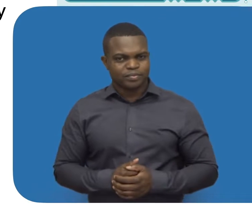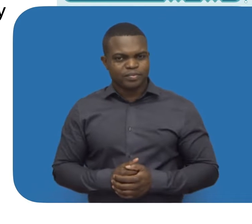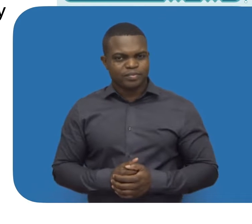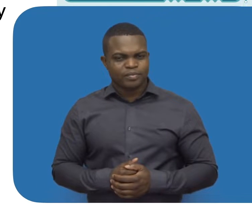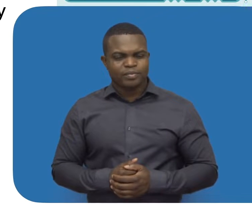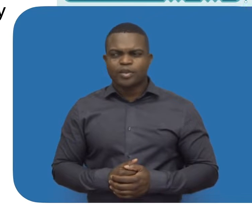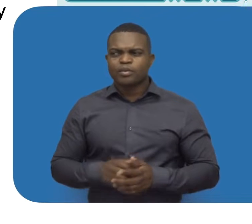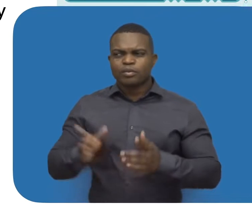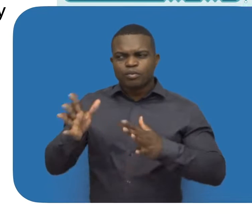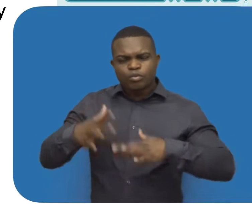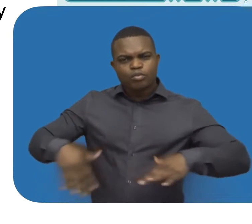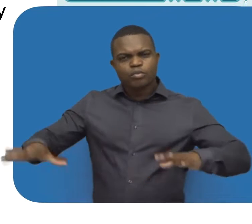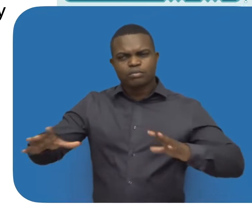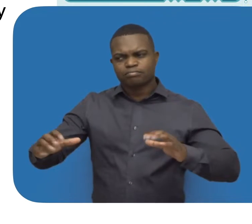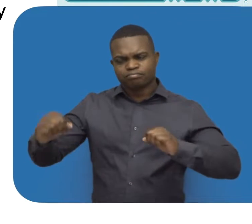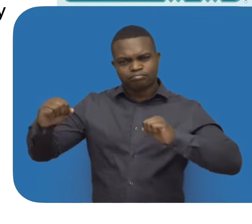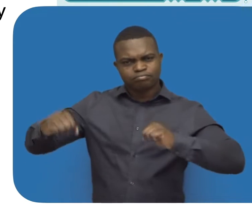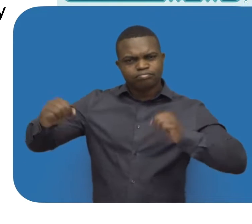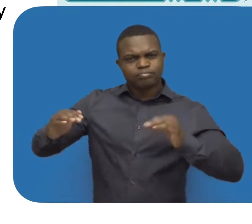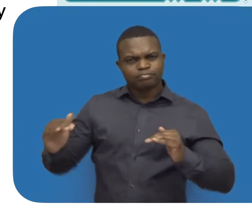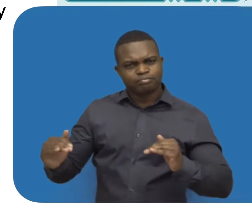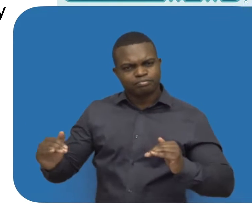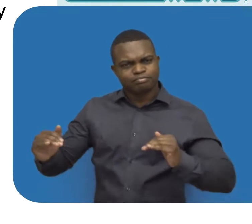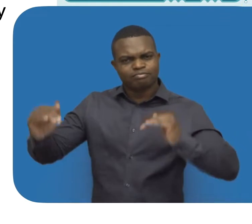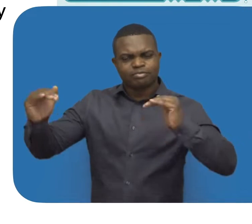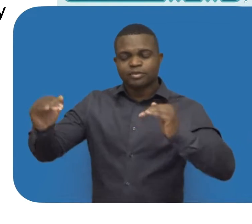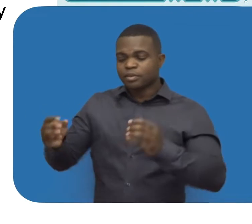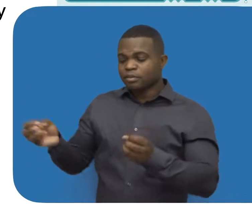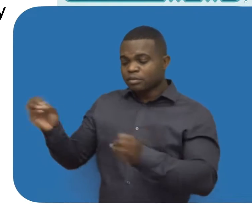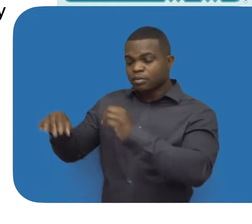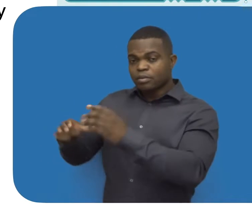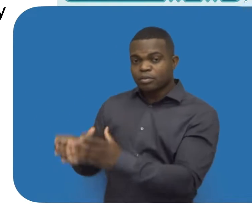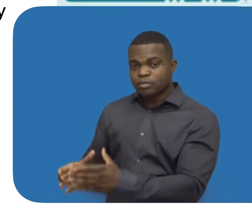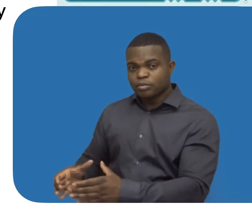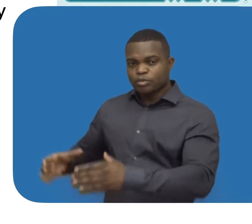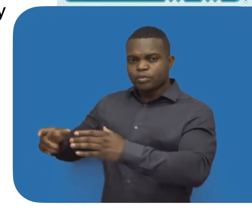To ensure collective benefit, the corpus was designed so that it would be